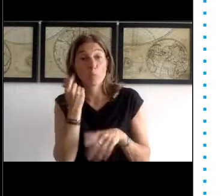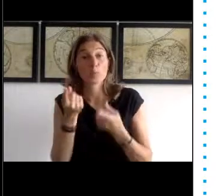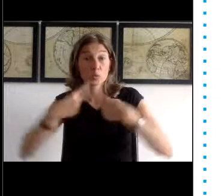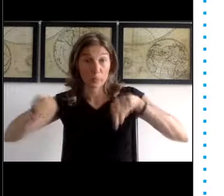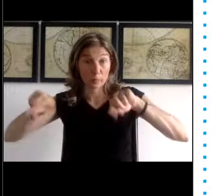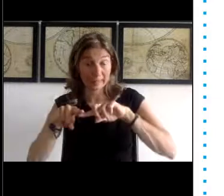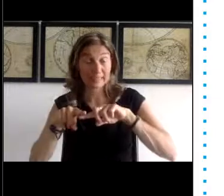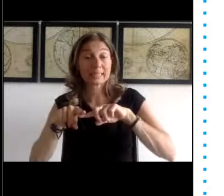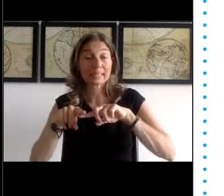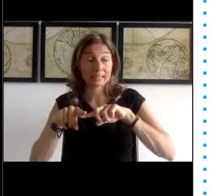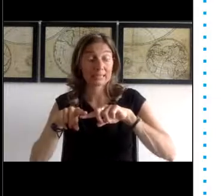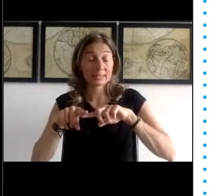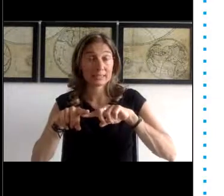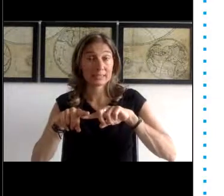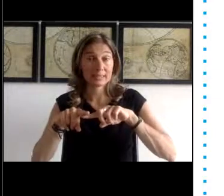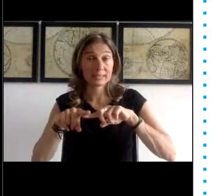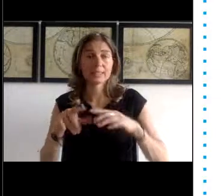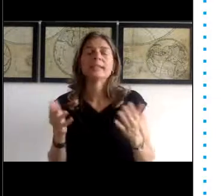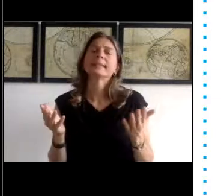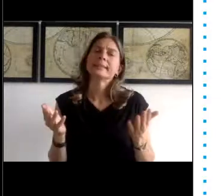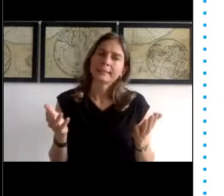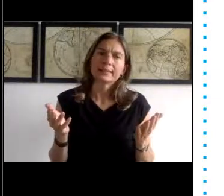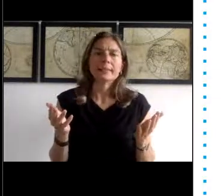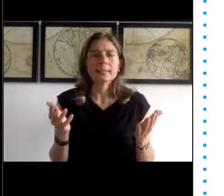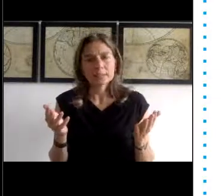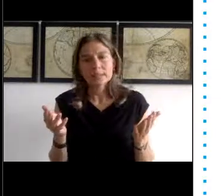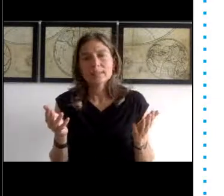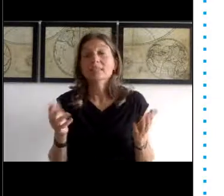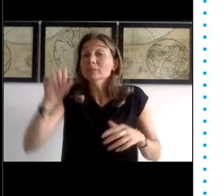So I did the same process with the university in Bergen.